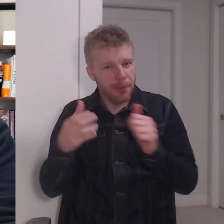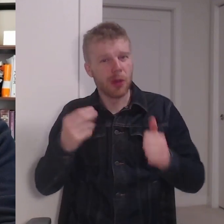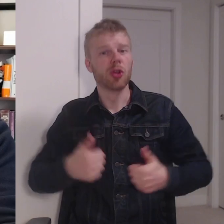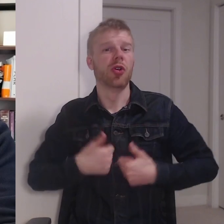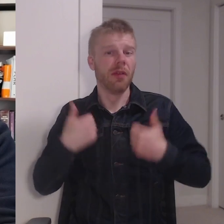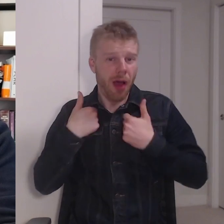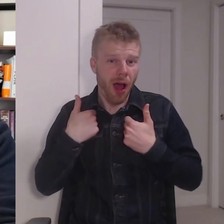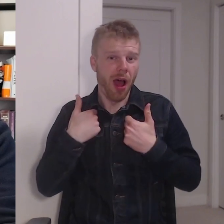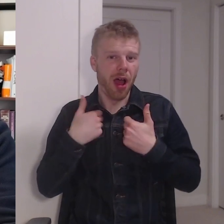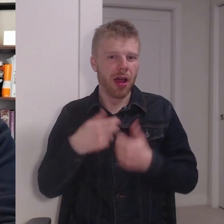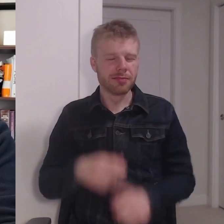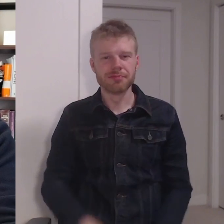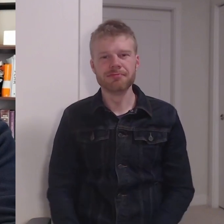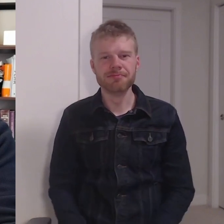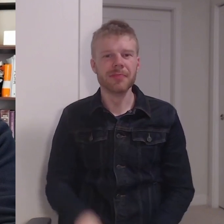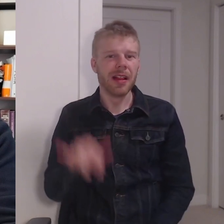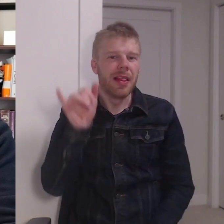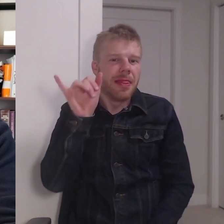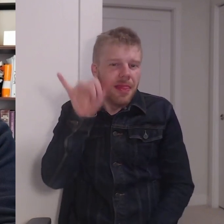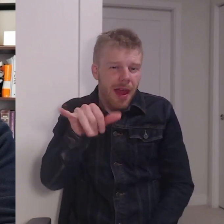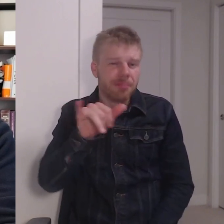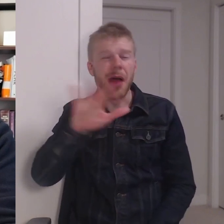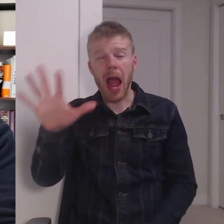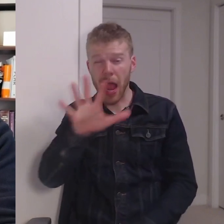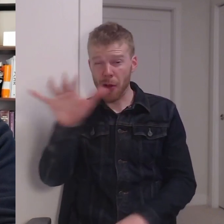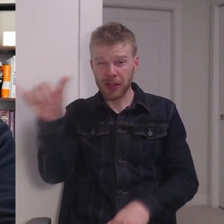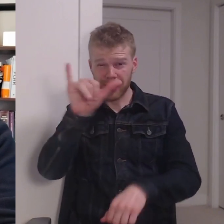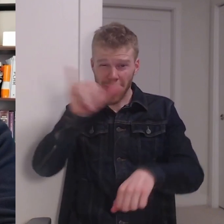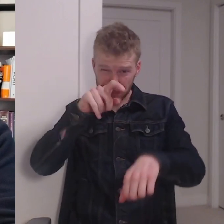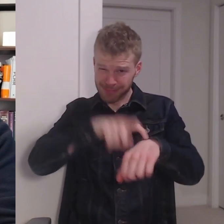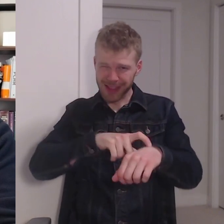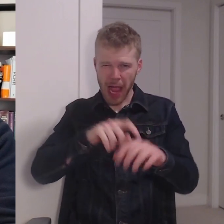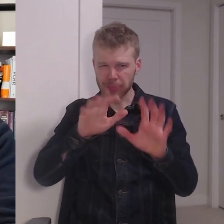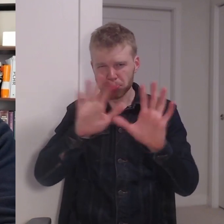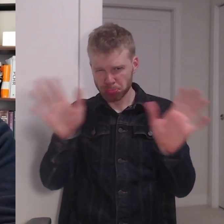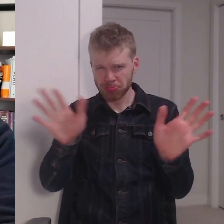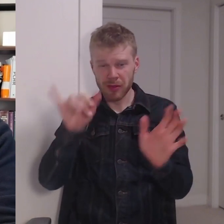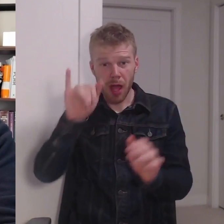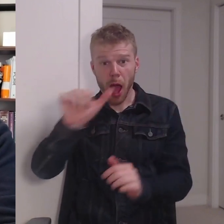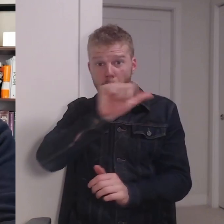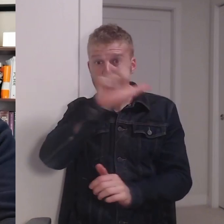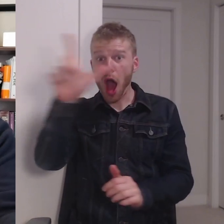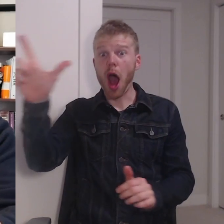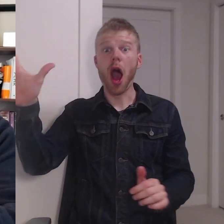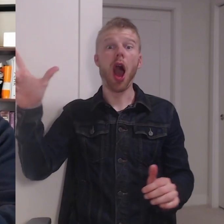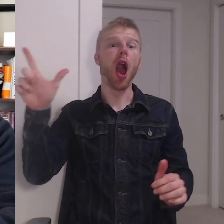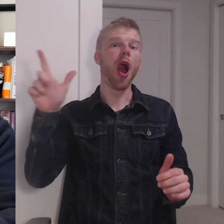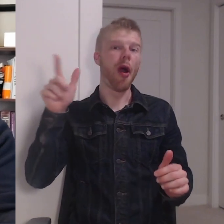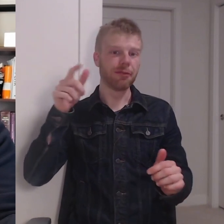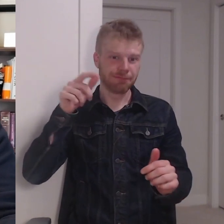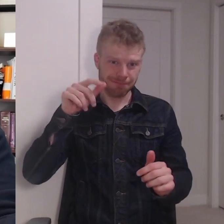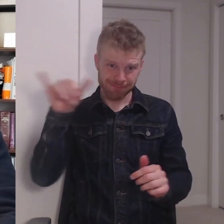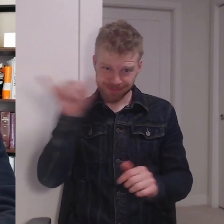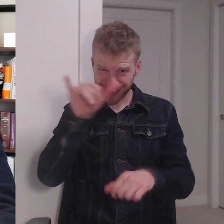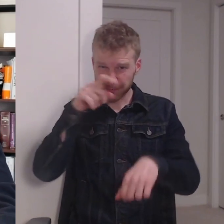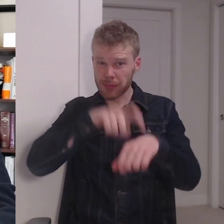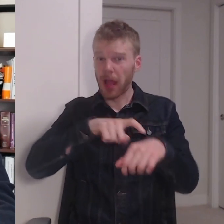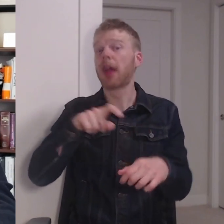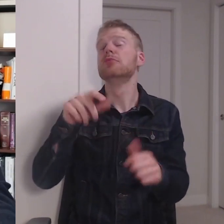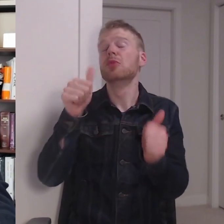survive that and at or around the same time this all coincided with the the